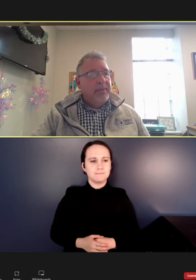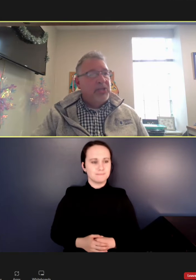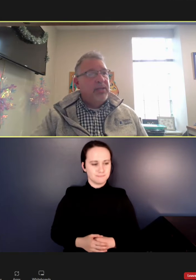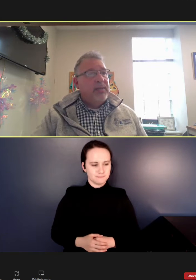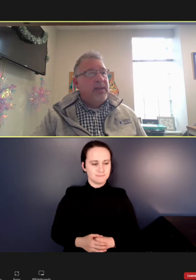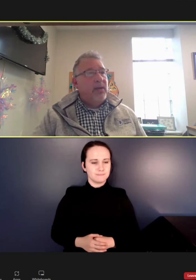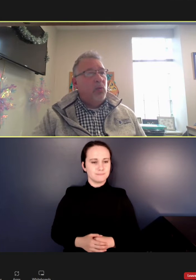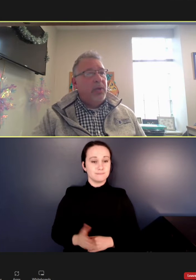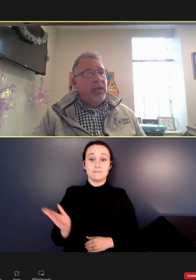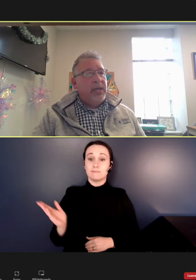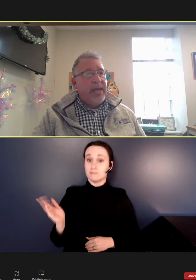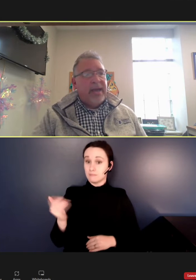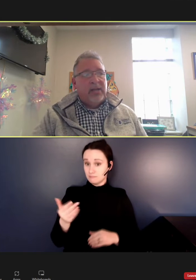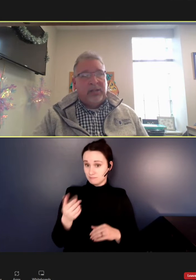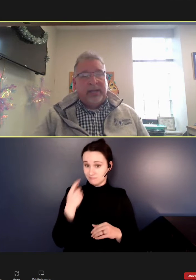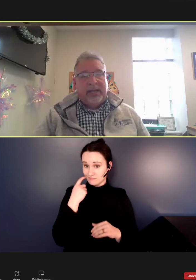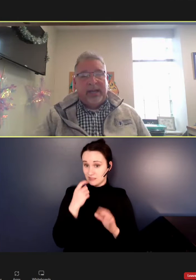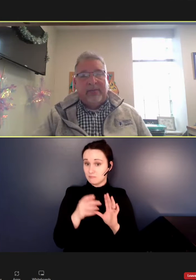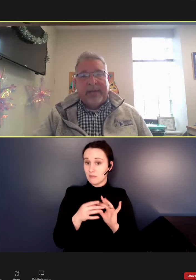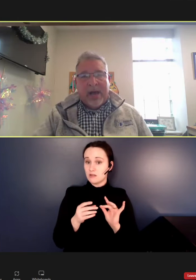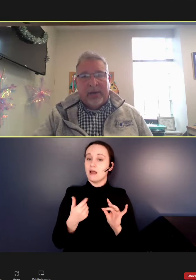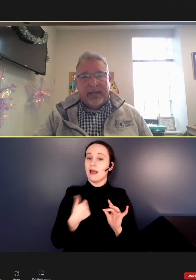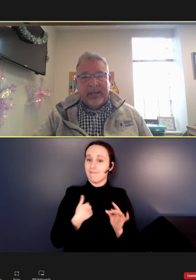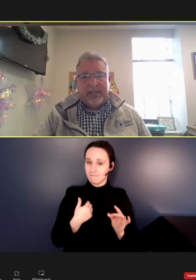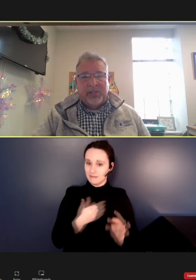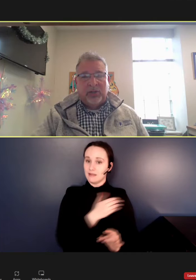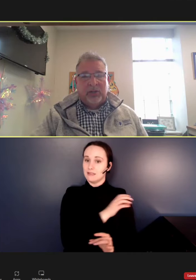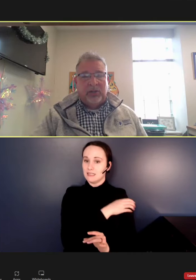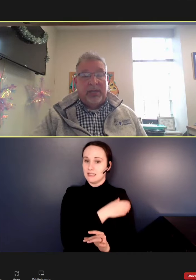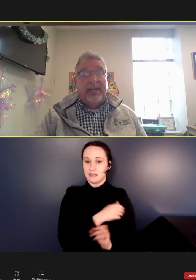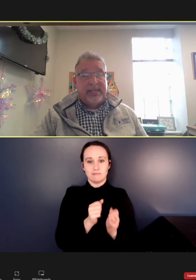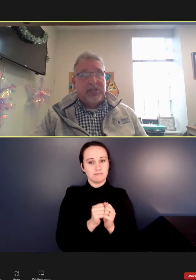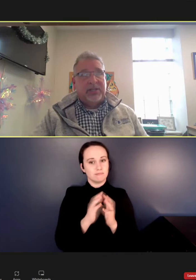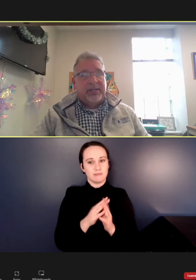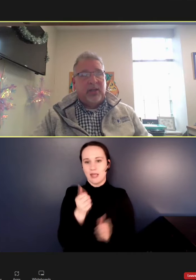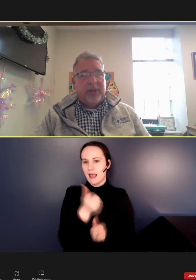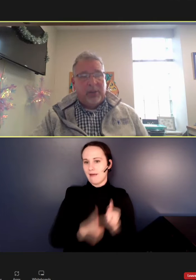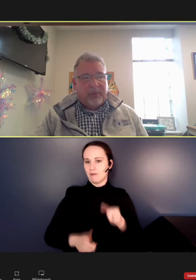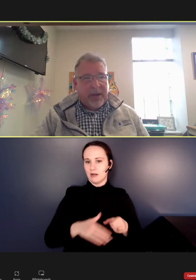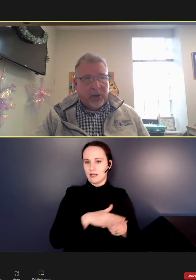I mentioned that we had a clinic in every county in addition to the health care provider